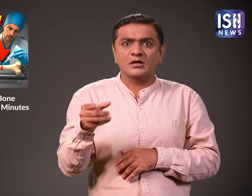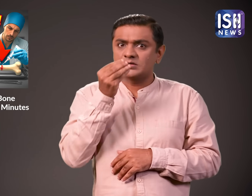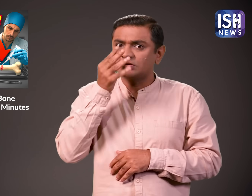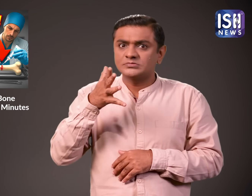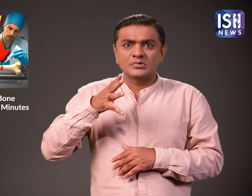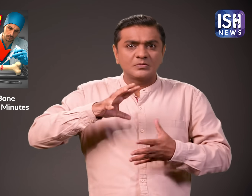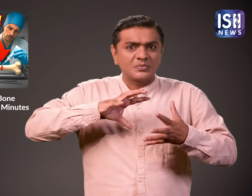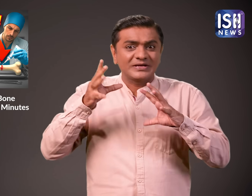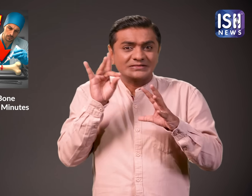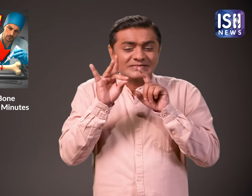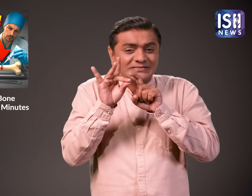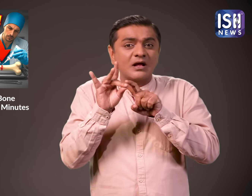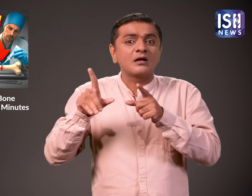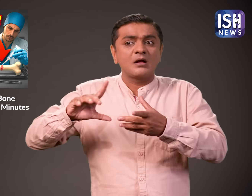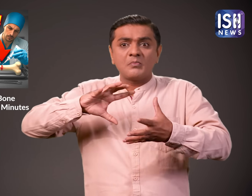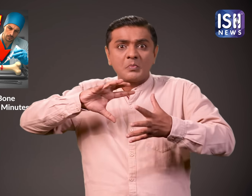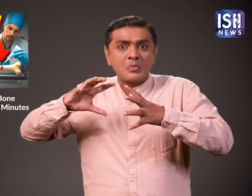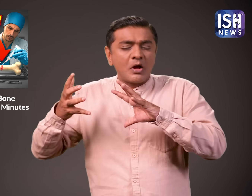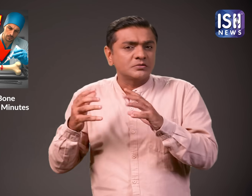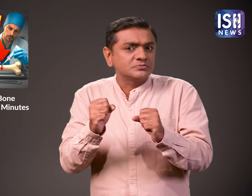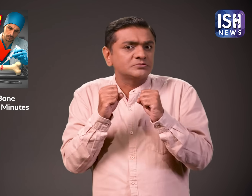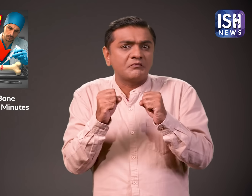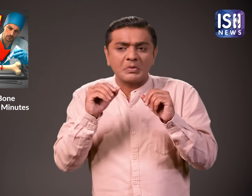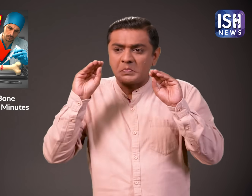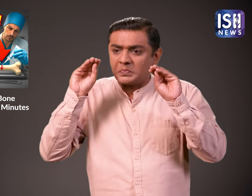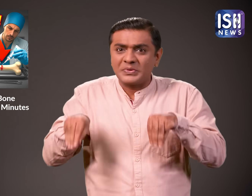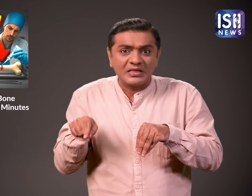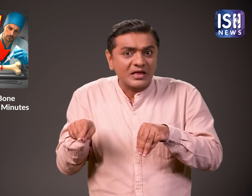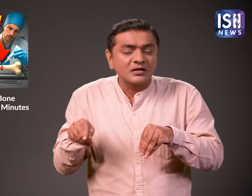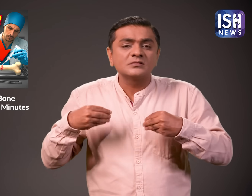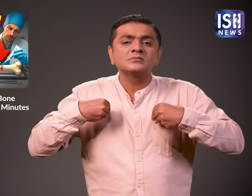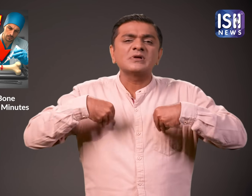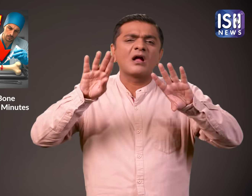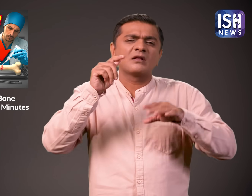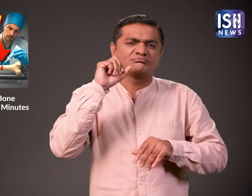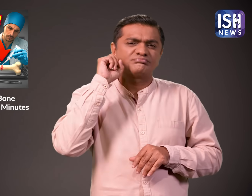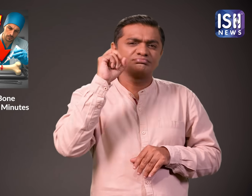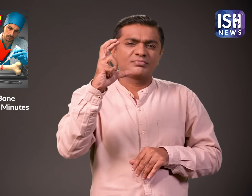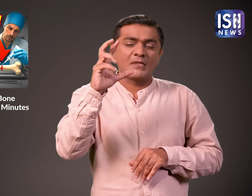But this will not be easy and may initially be available at high prices.